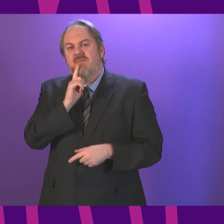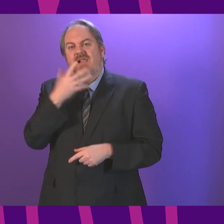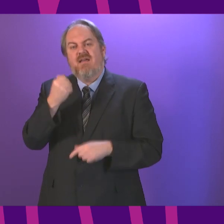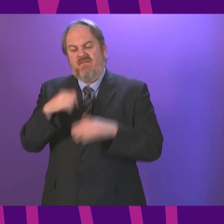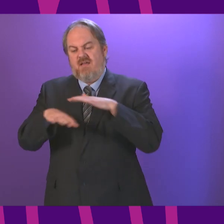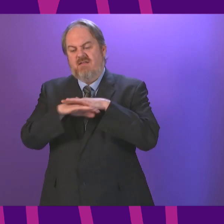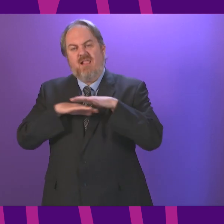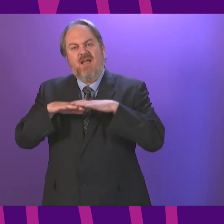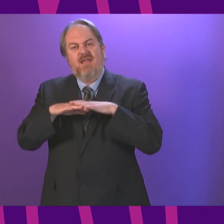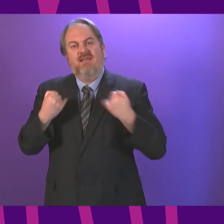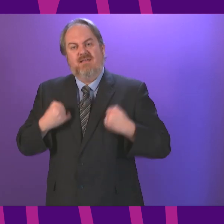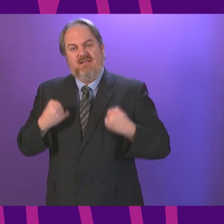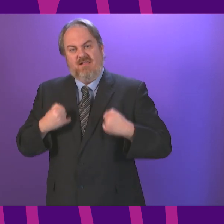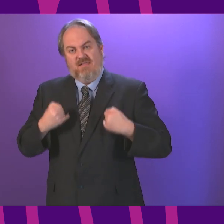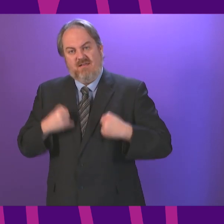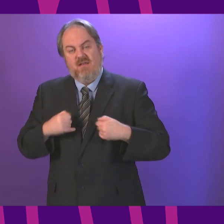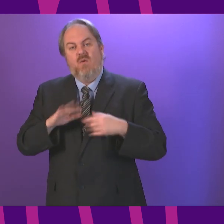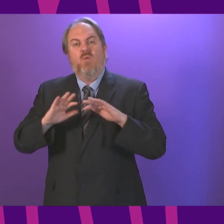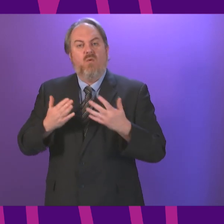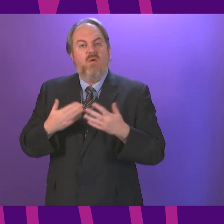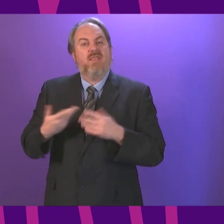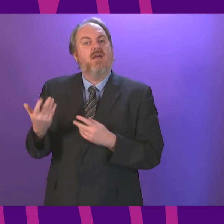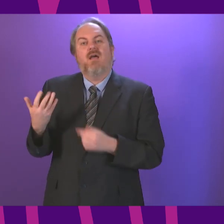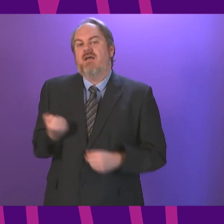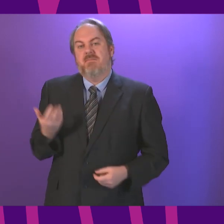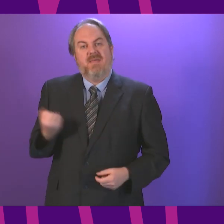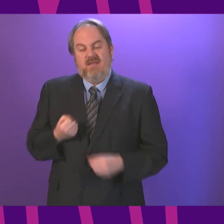unpaid carers. It will also provide more detailed figures on vaccinations for health